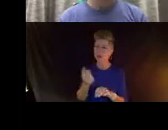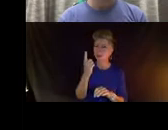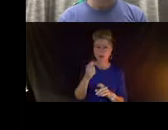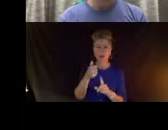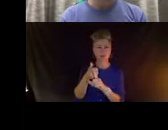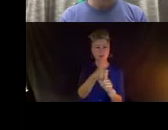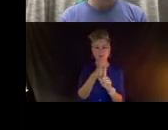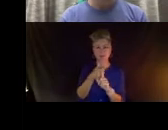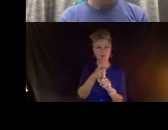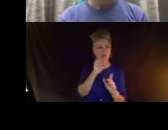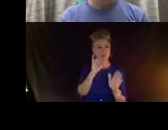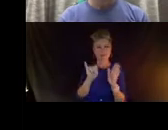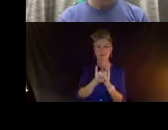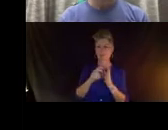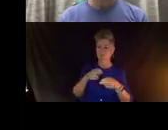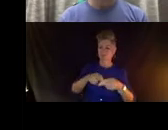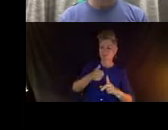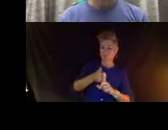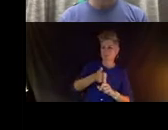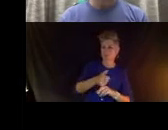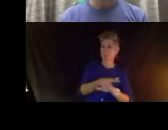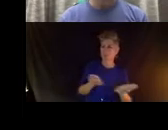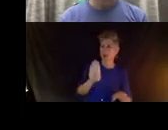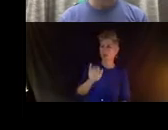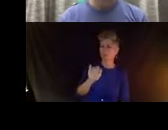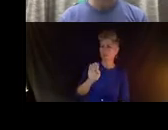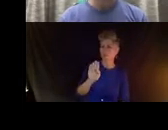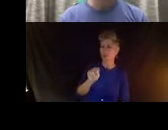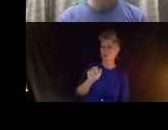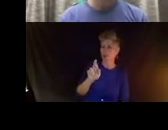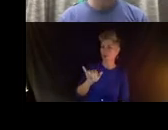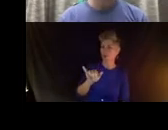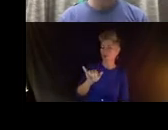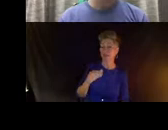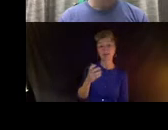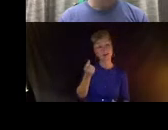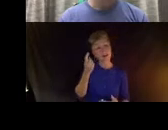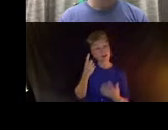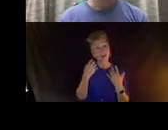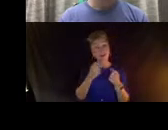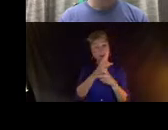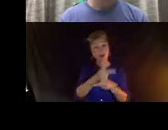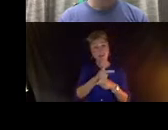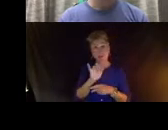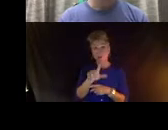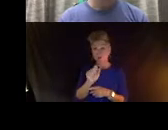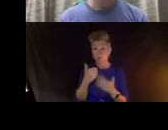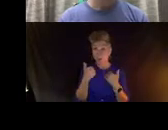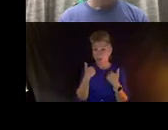And I would say this, is that our healthcare tools that we have, namely our electronic medical record,